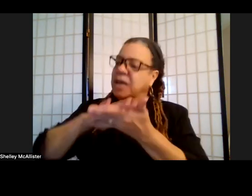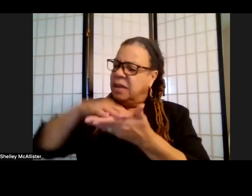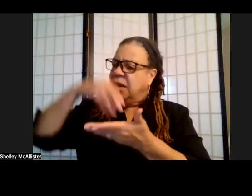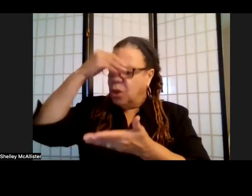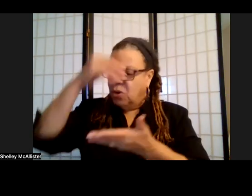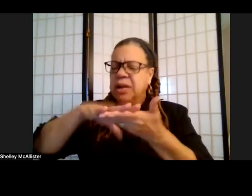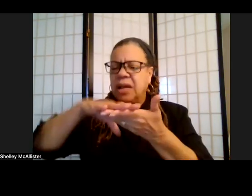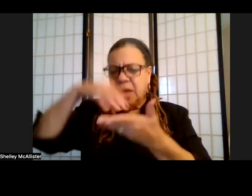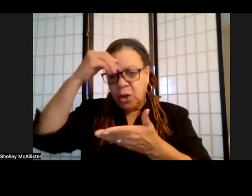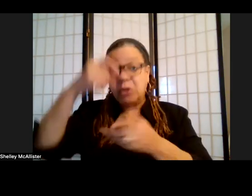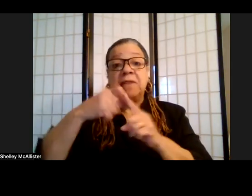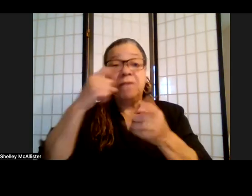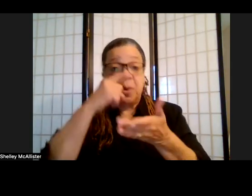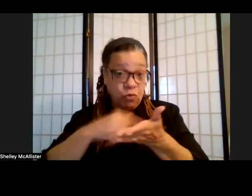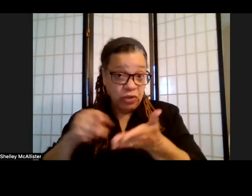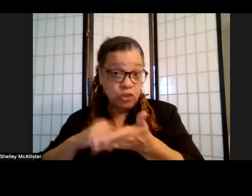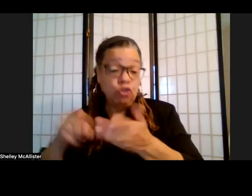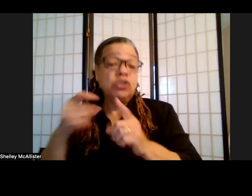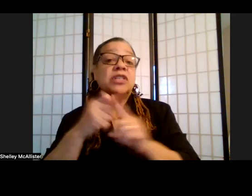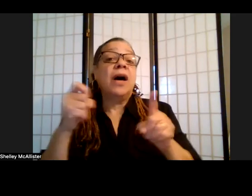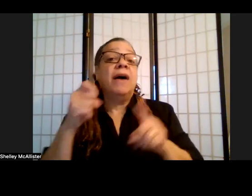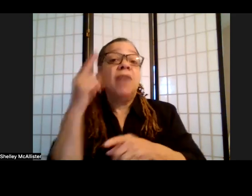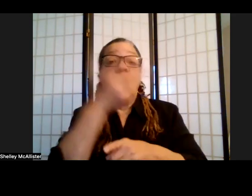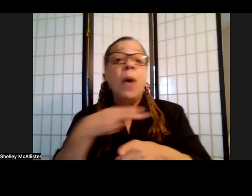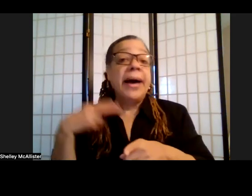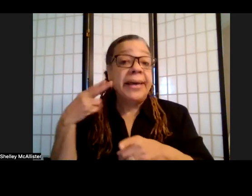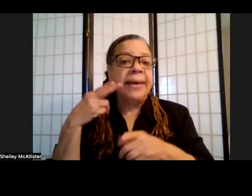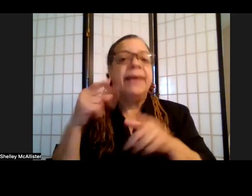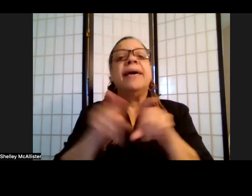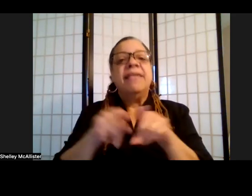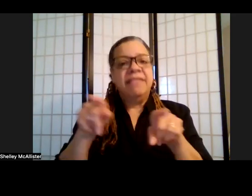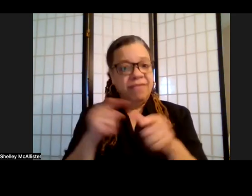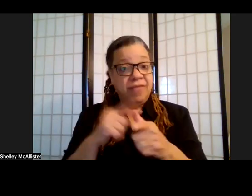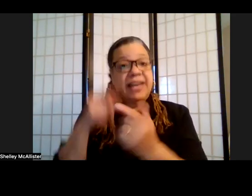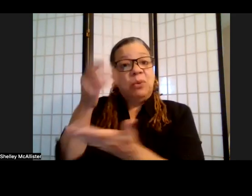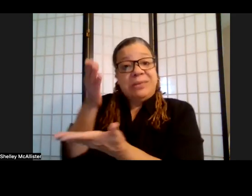researchers at the University of Hawaii. Before long, the USS Enterprise was docked at Subic Bay, in the Philippines.